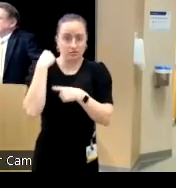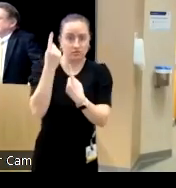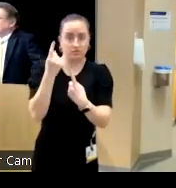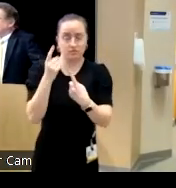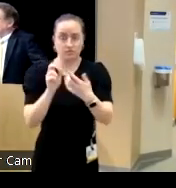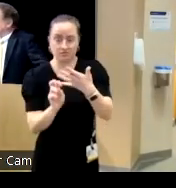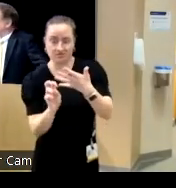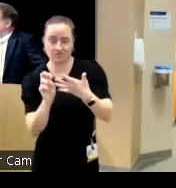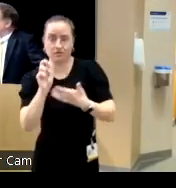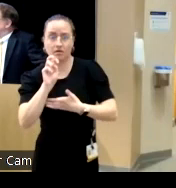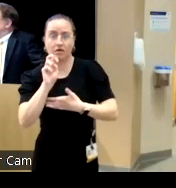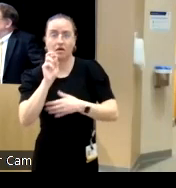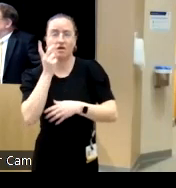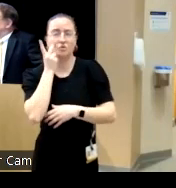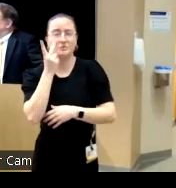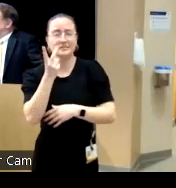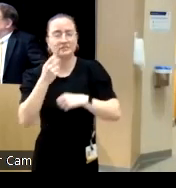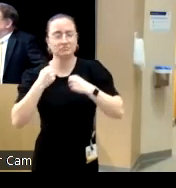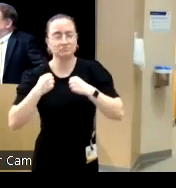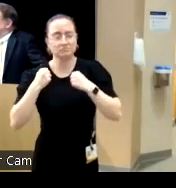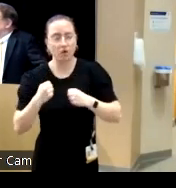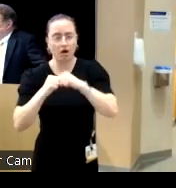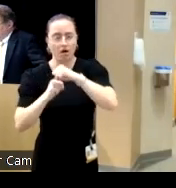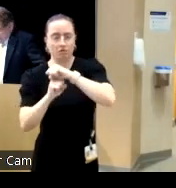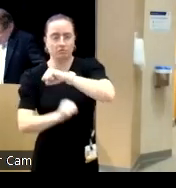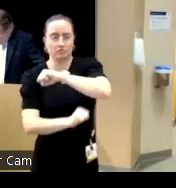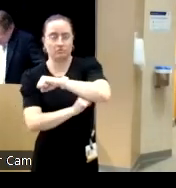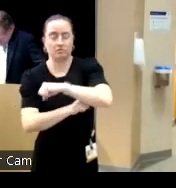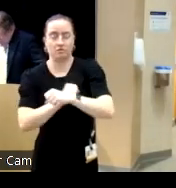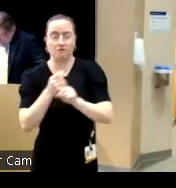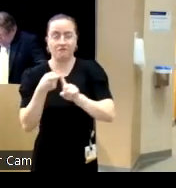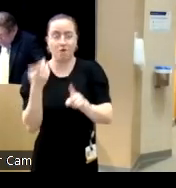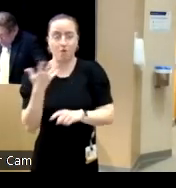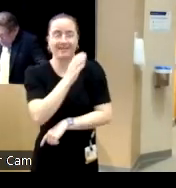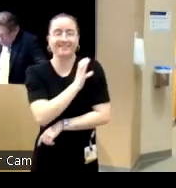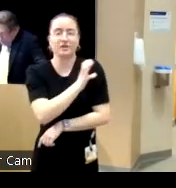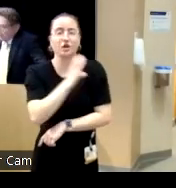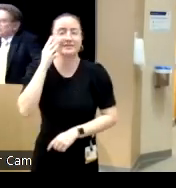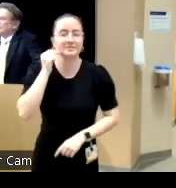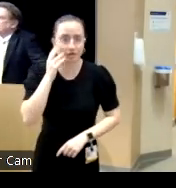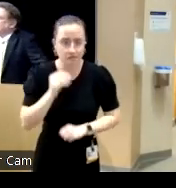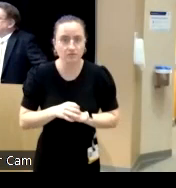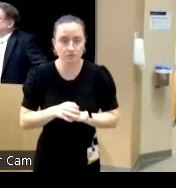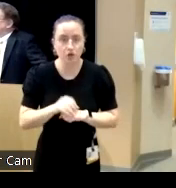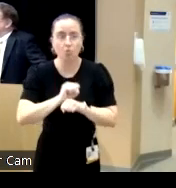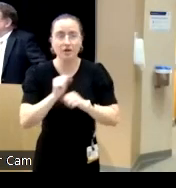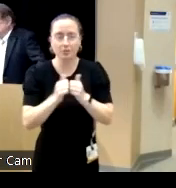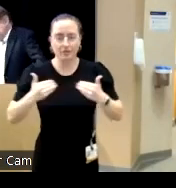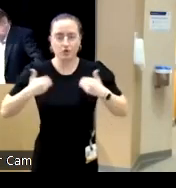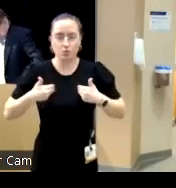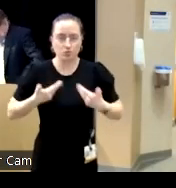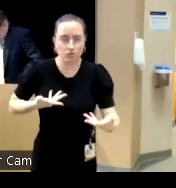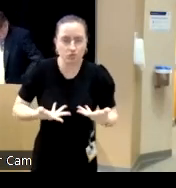long solid foundation of clinical experience in working with youth in particular those who were